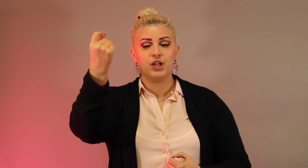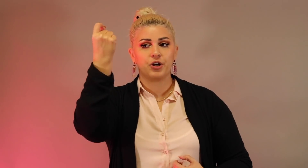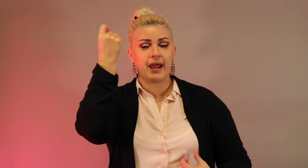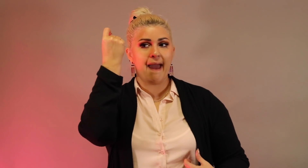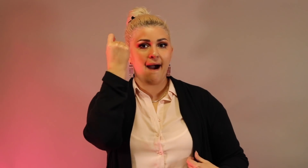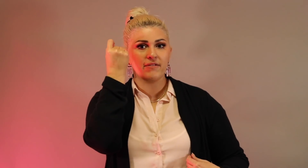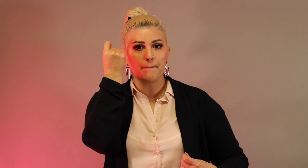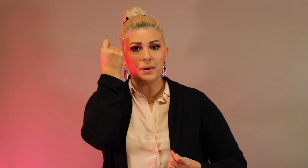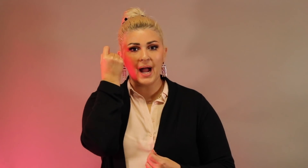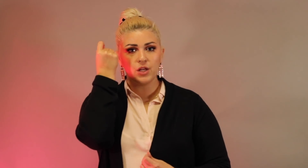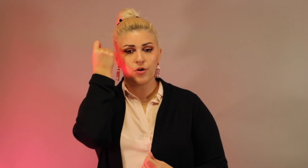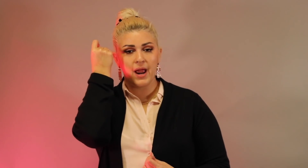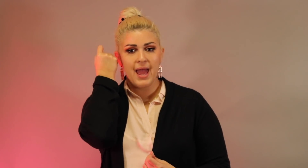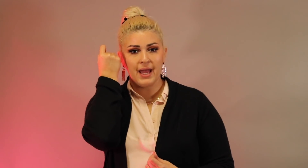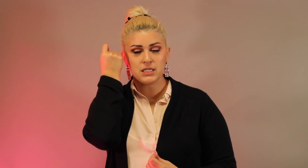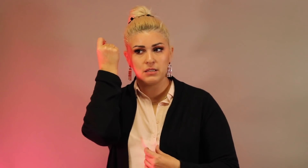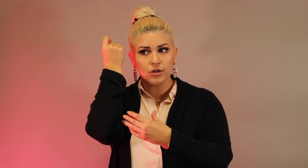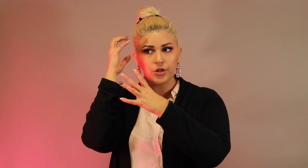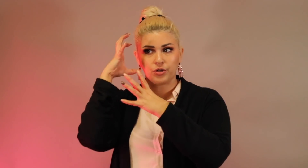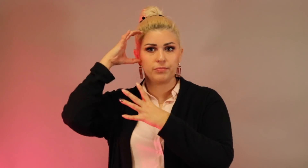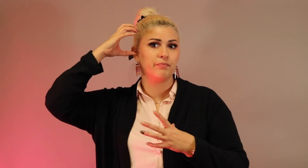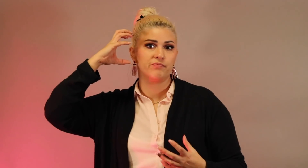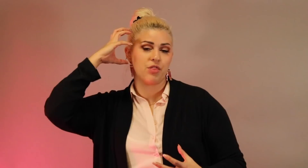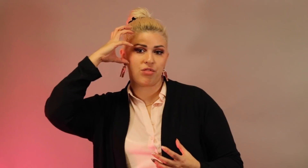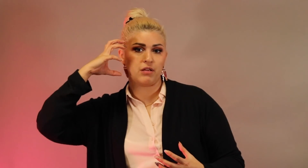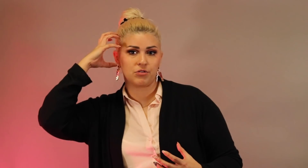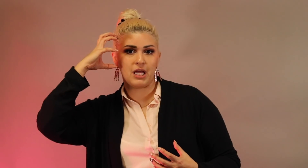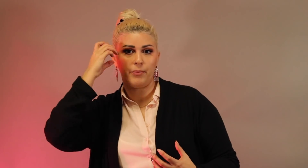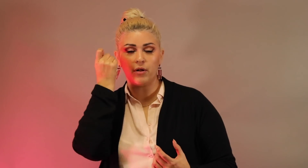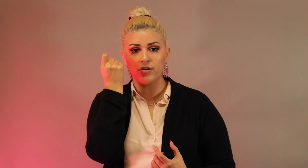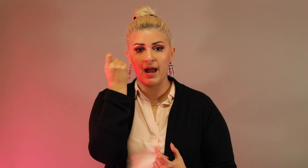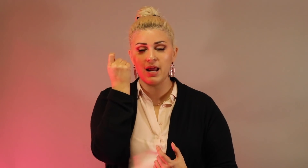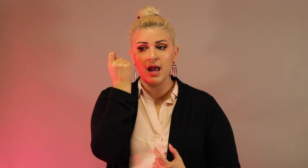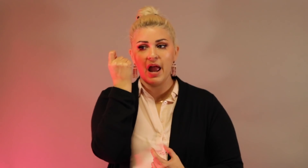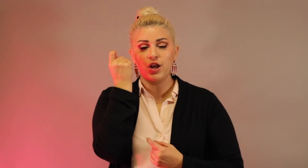and you're gonna have it by your head, near your temple of your head,